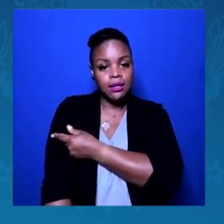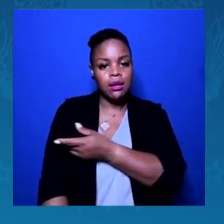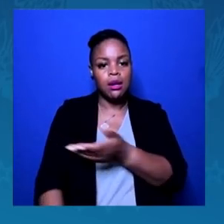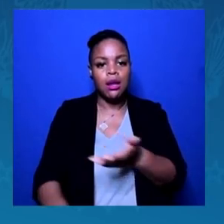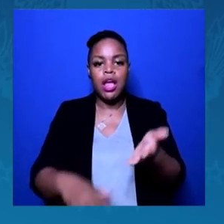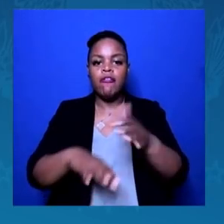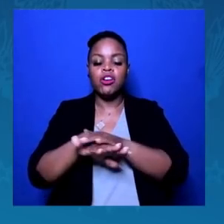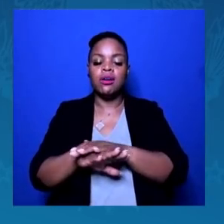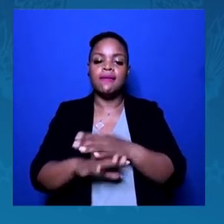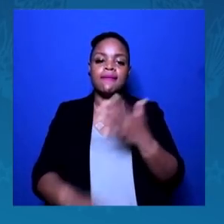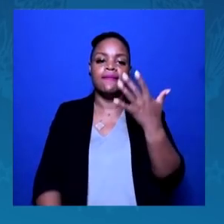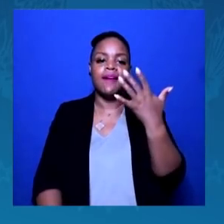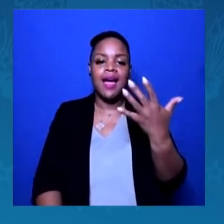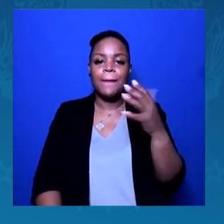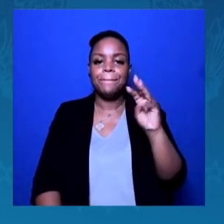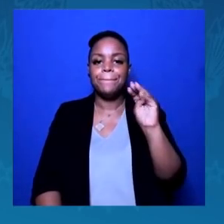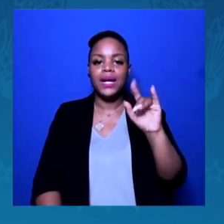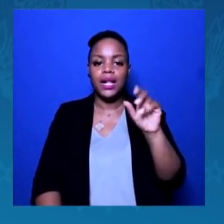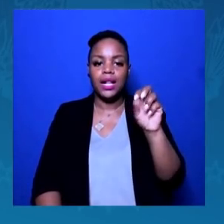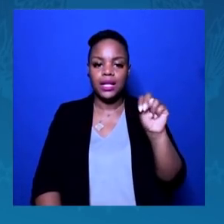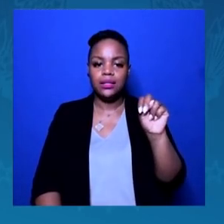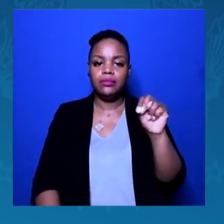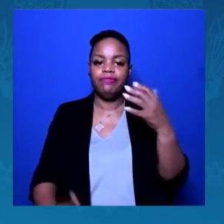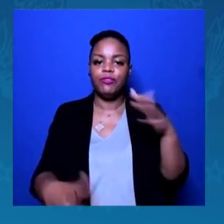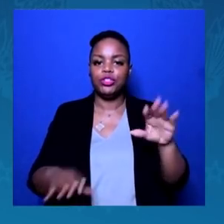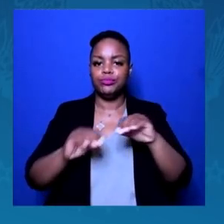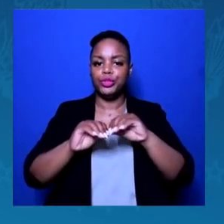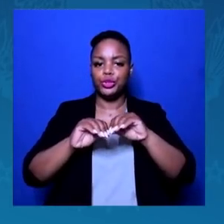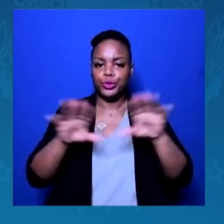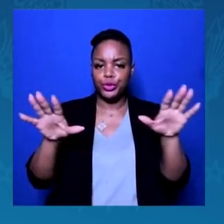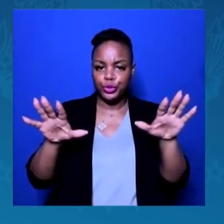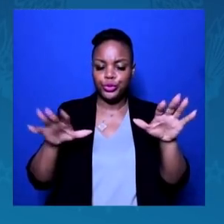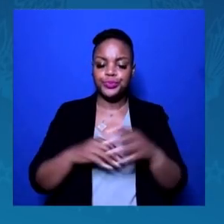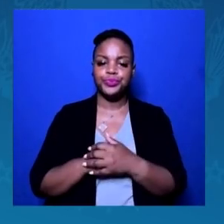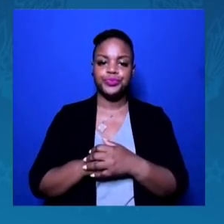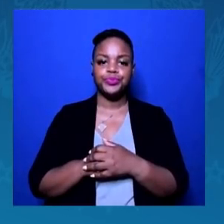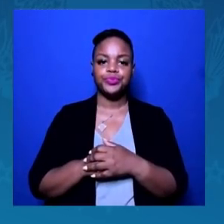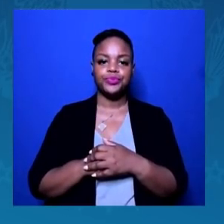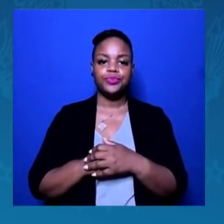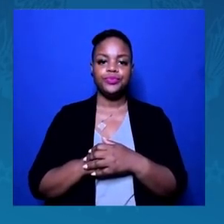during the earliest days of the pandemic, as early as spring of 2020,